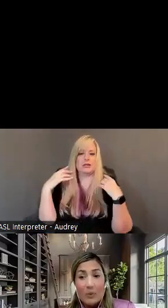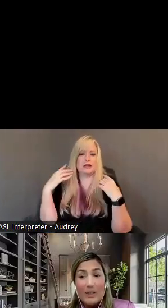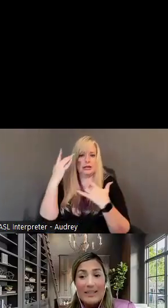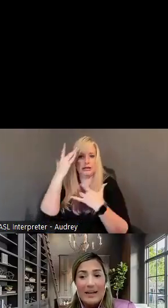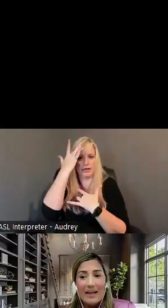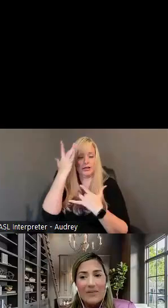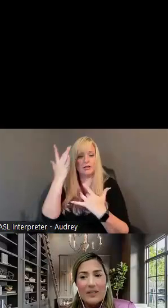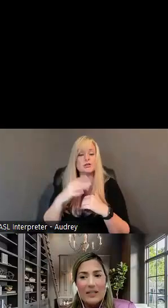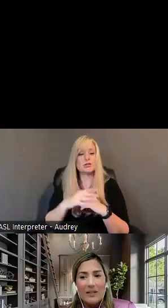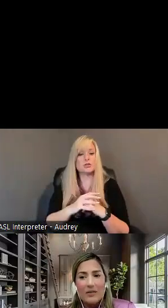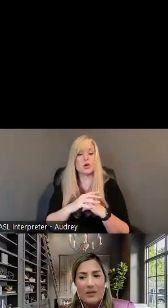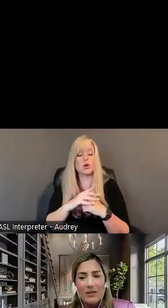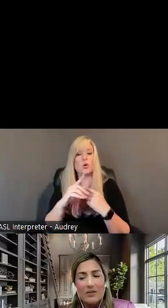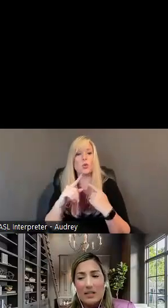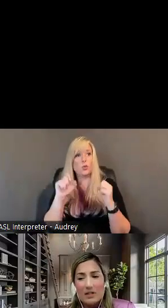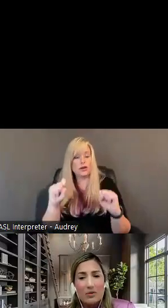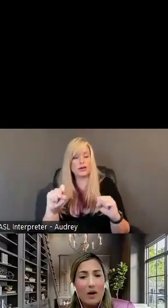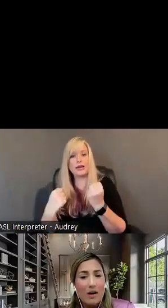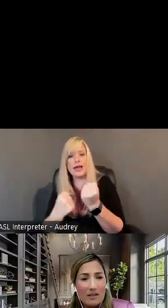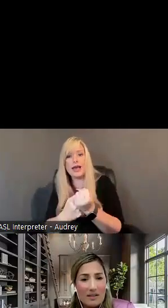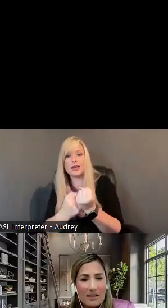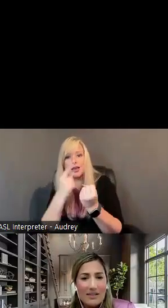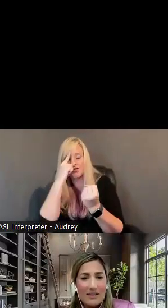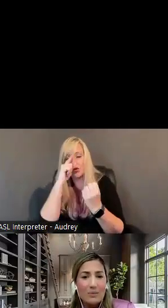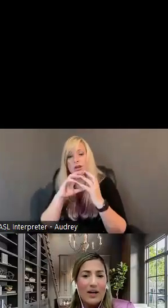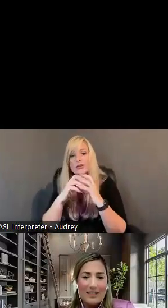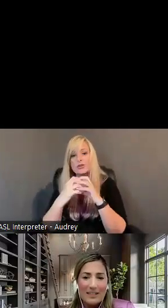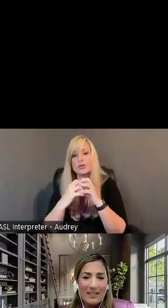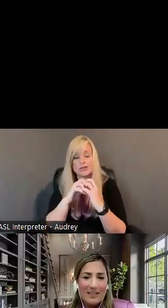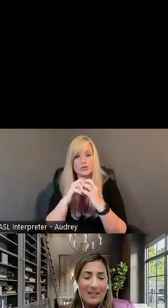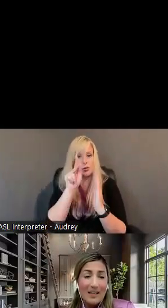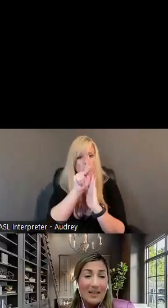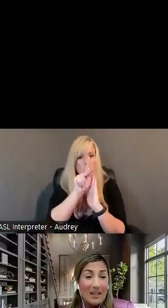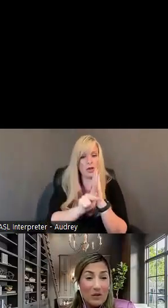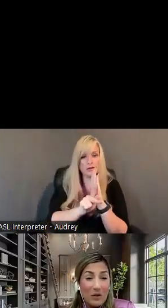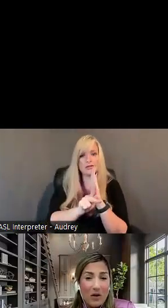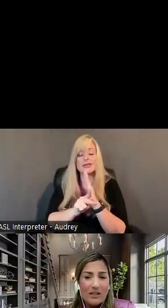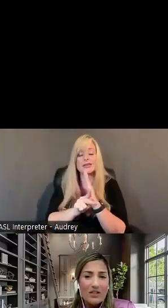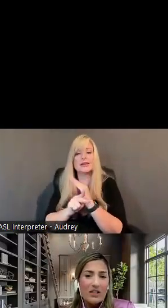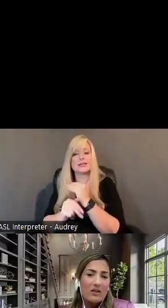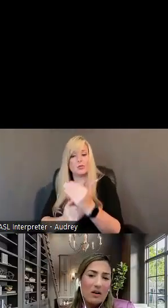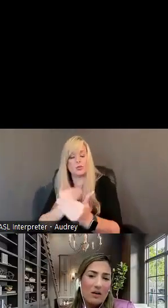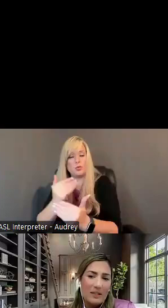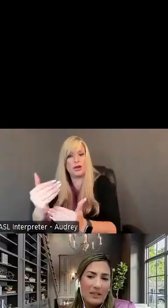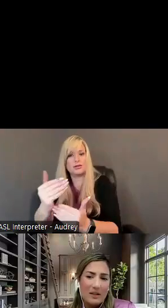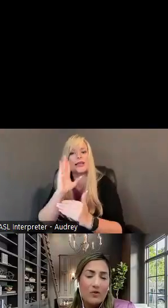we can advocate for intersectional policies and practices that acknowledge and accommodate the